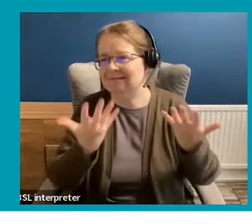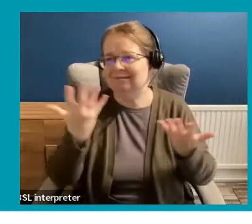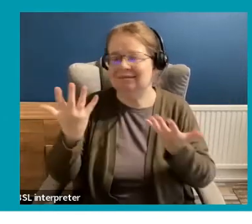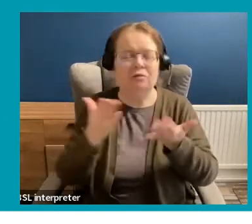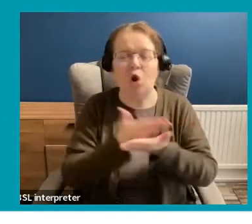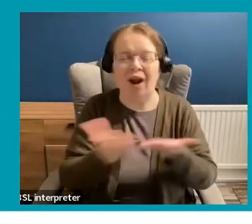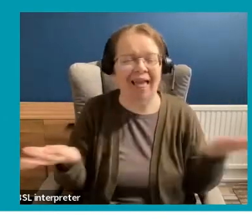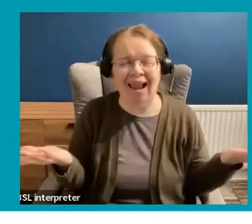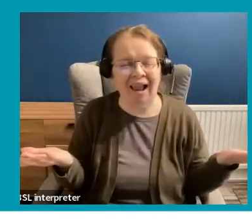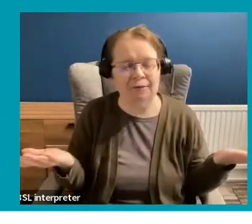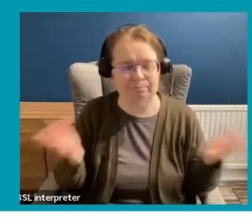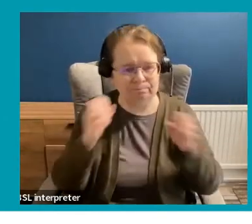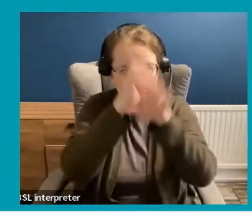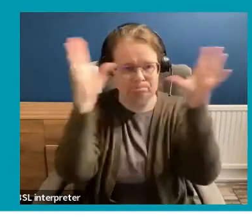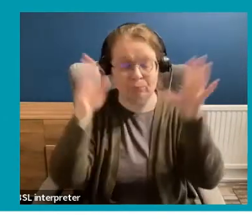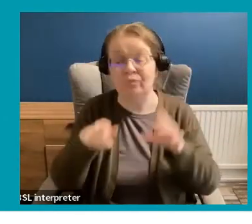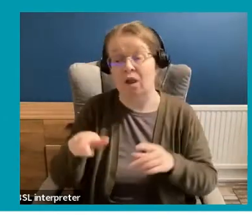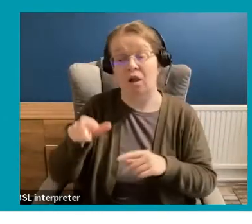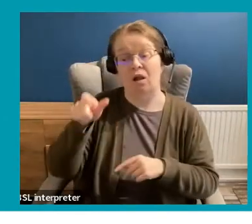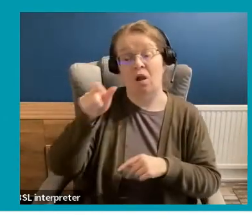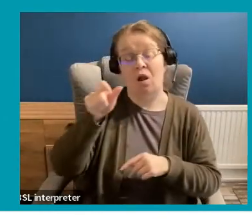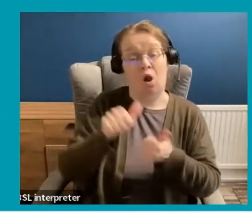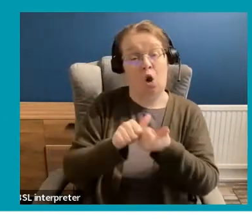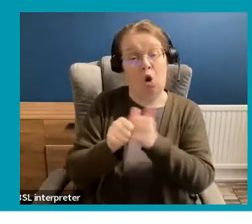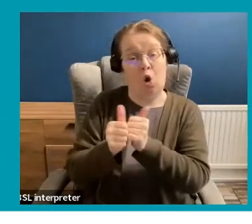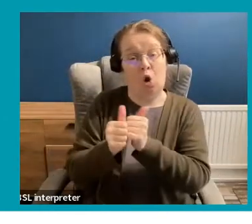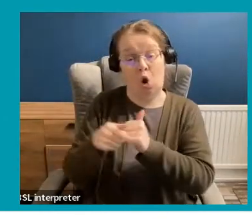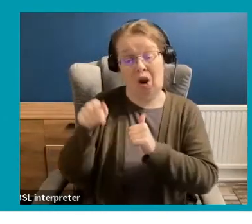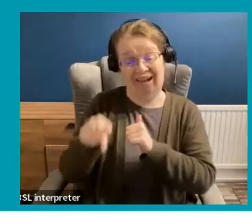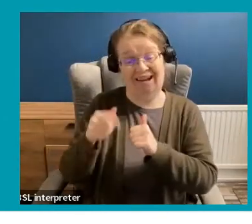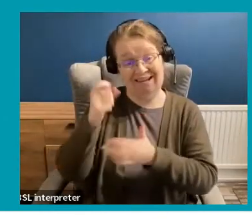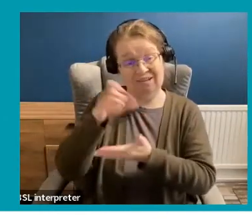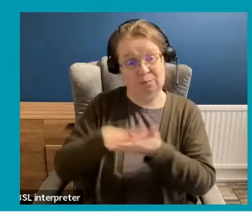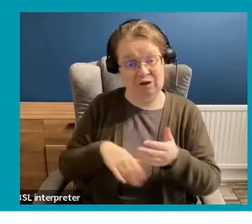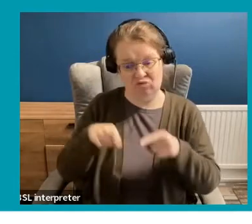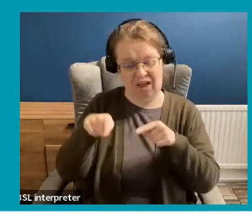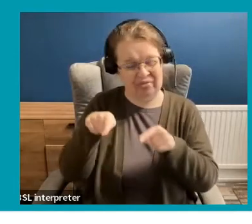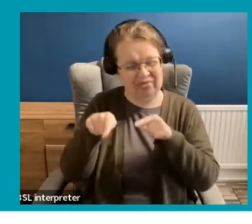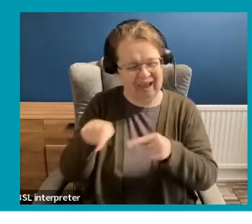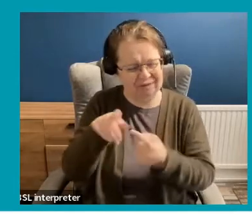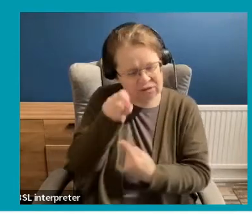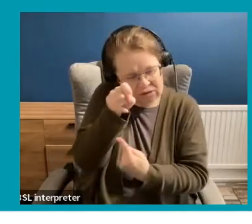Within colleague experience this is kind of the crux of the model, actually, which is